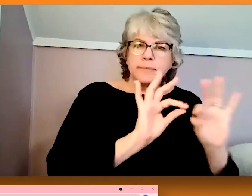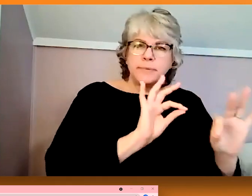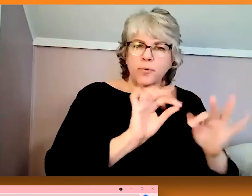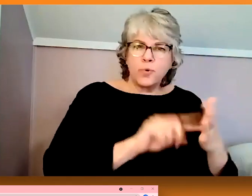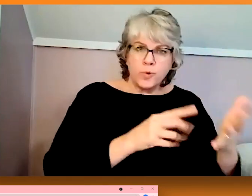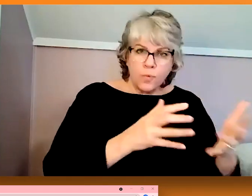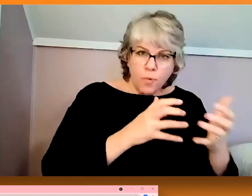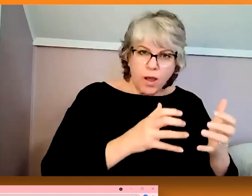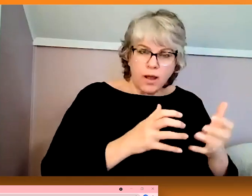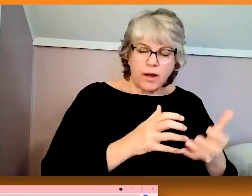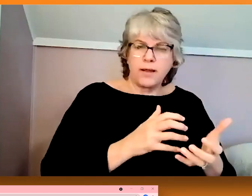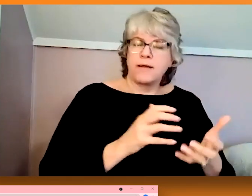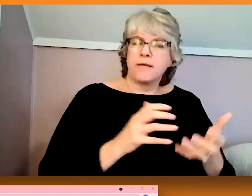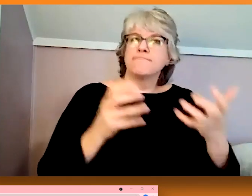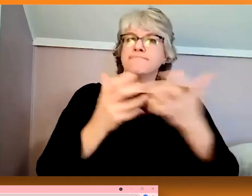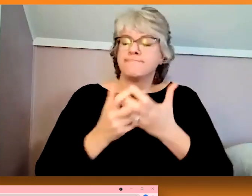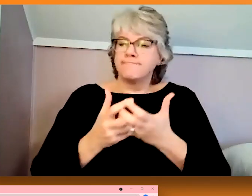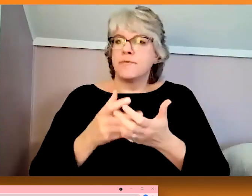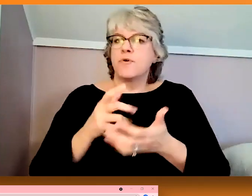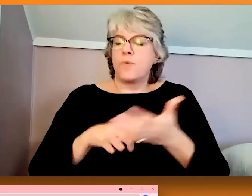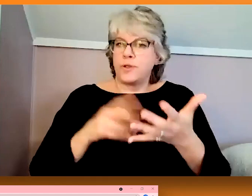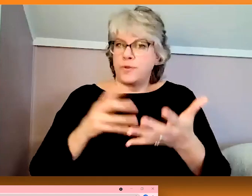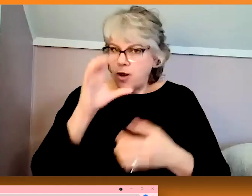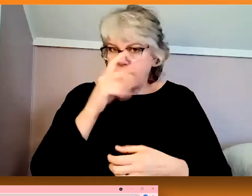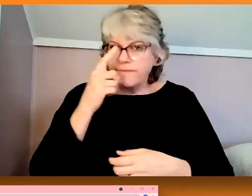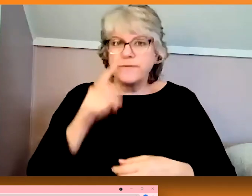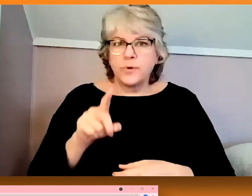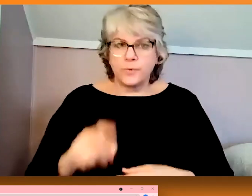or remove the ones that have nothing to do with what you want.